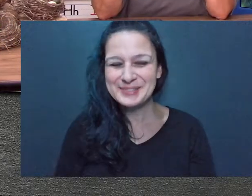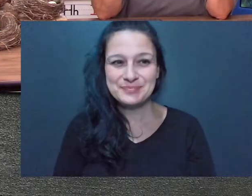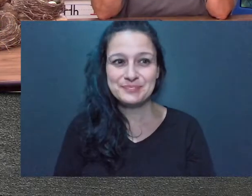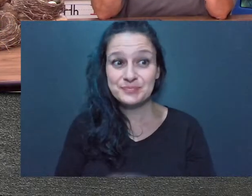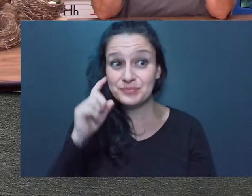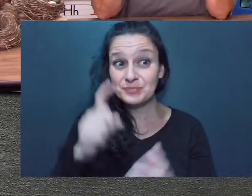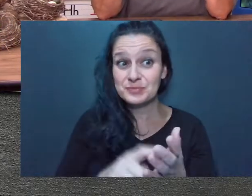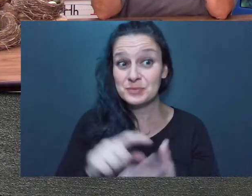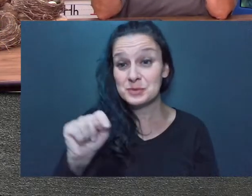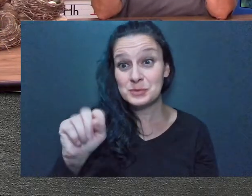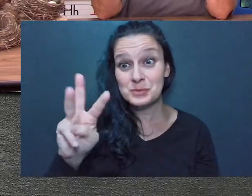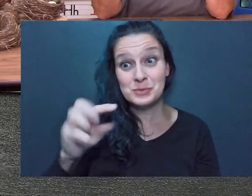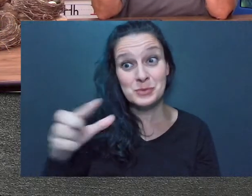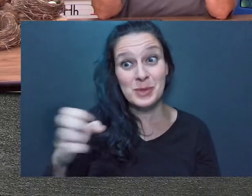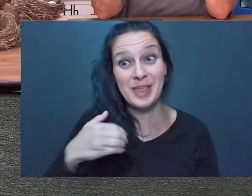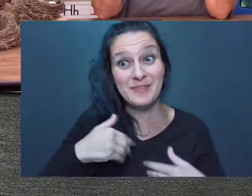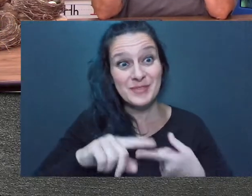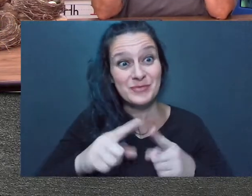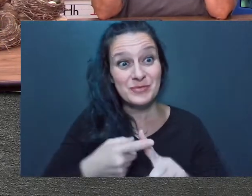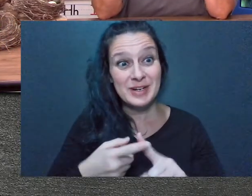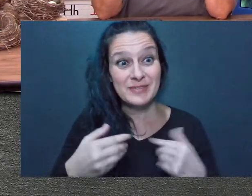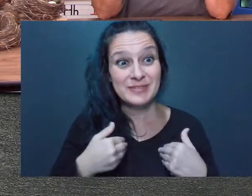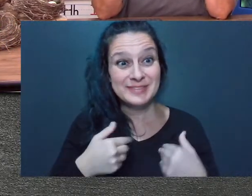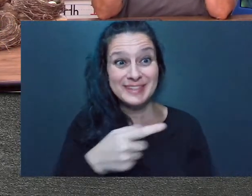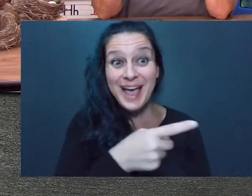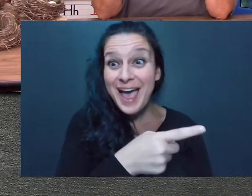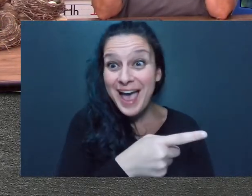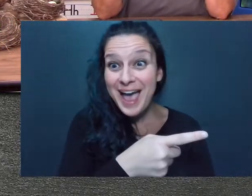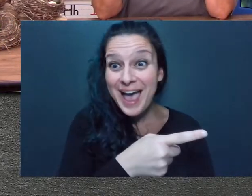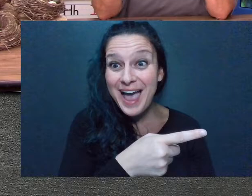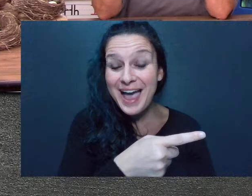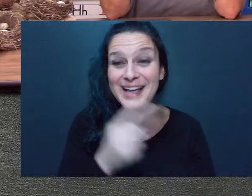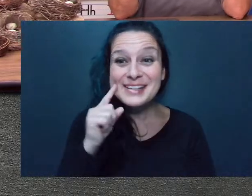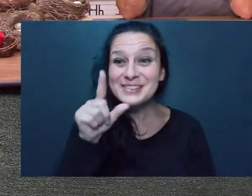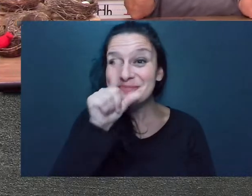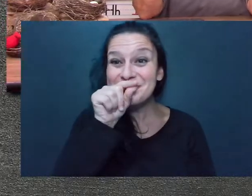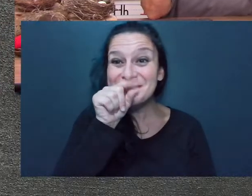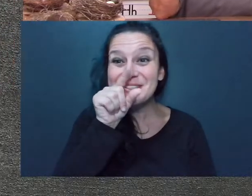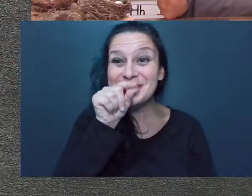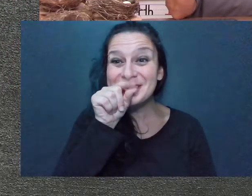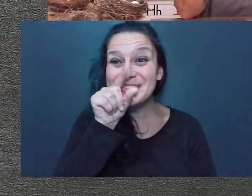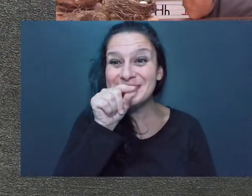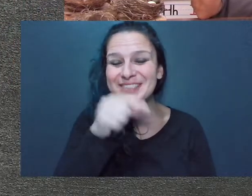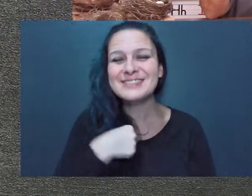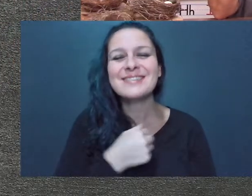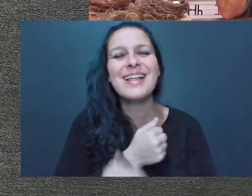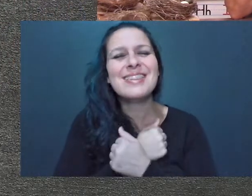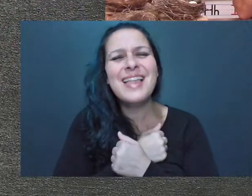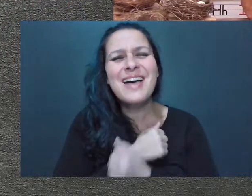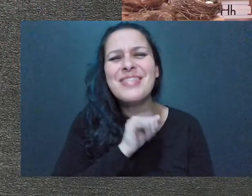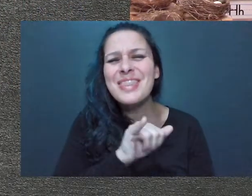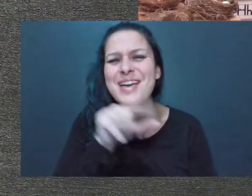Did you notice Twiggle brought a friend? Look at him. It's a bird. I love your bird.